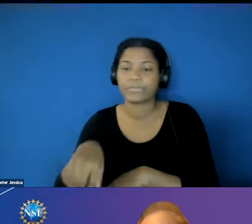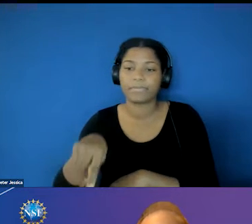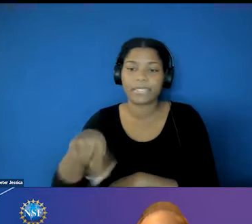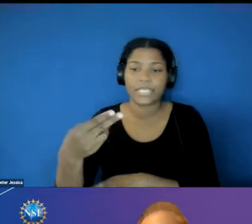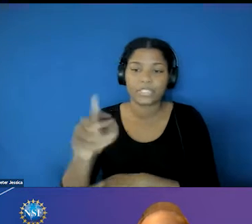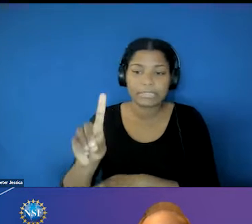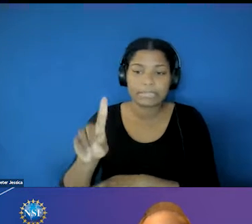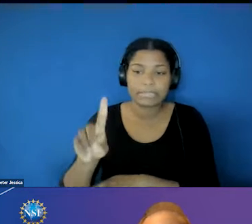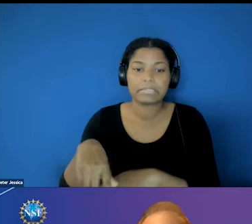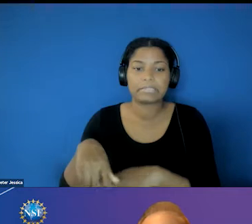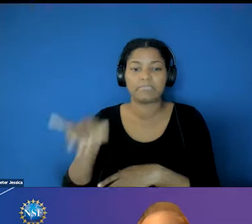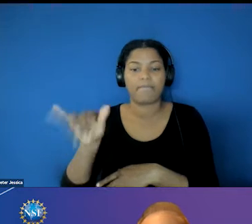are considered to be,